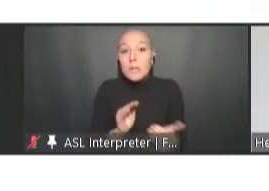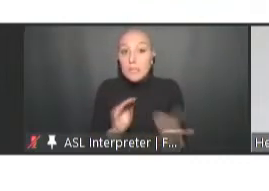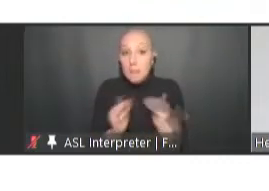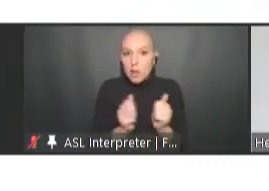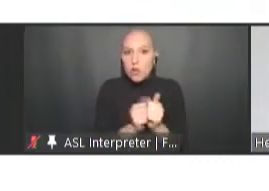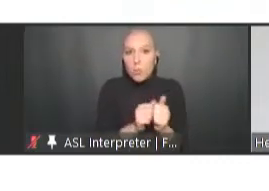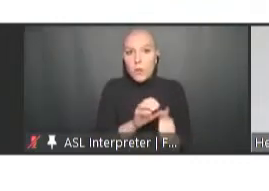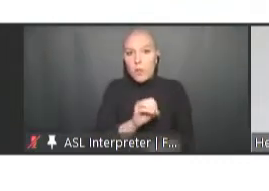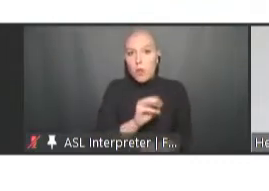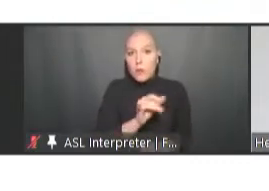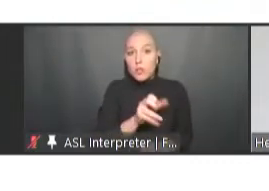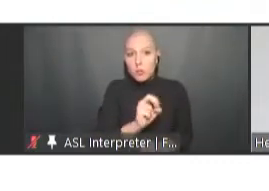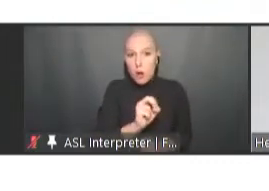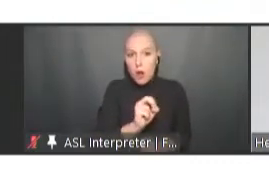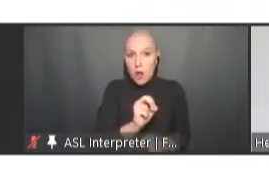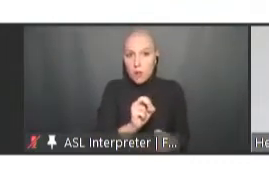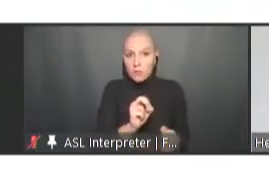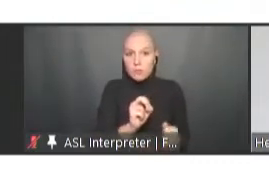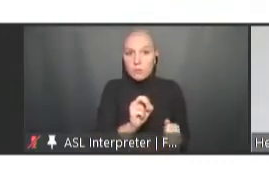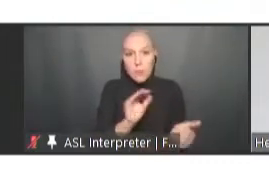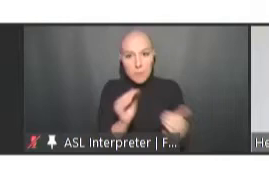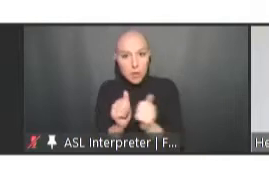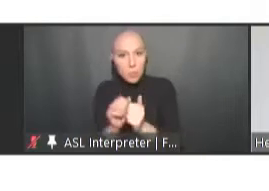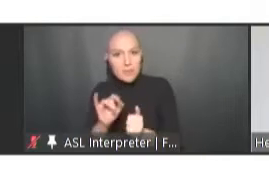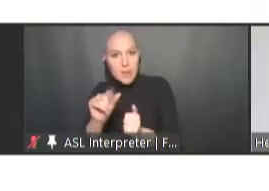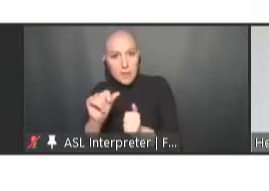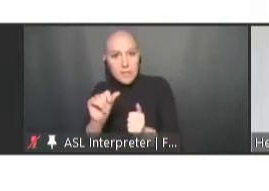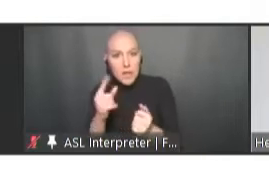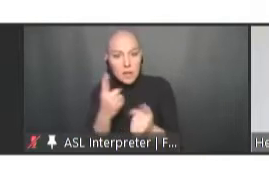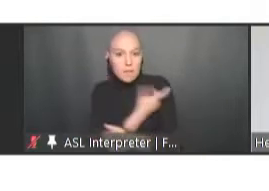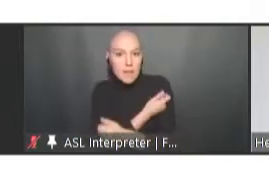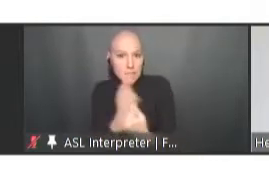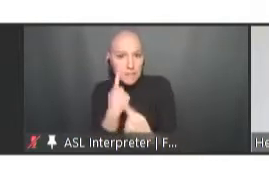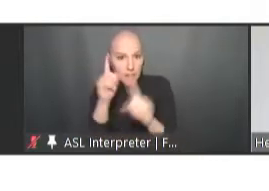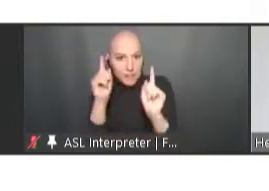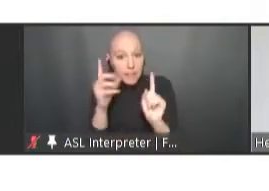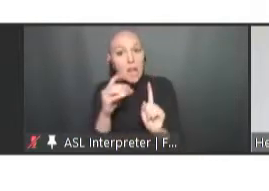variant compared with Delta and increased protection from booster doses compared with